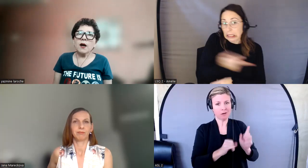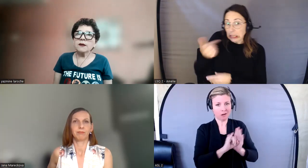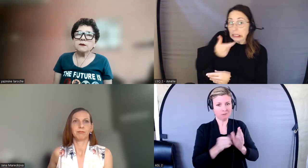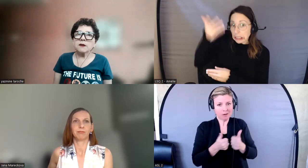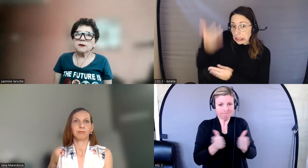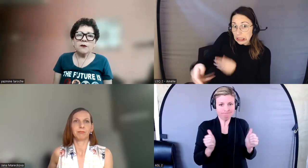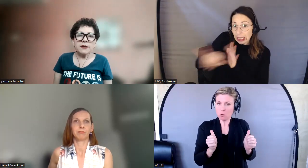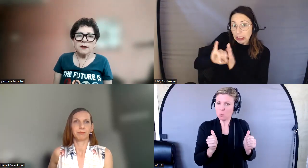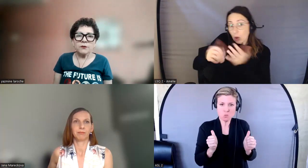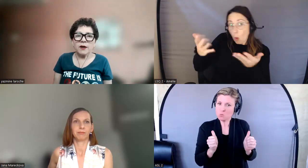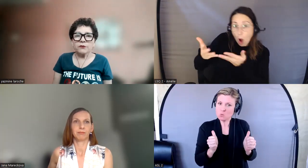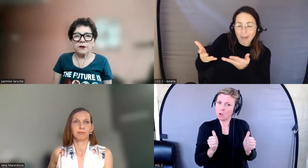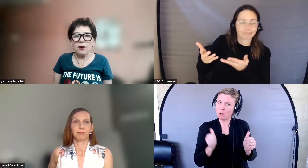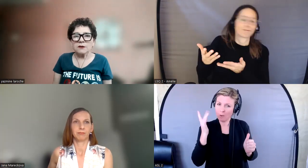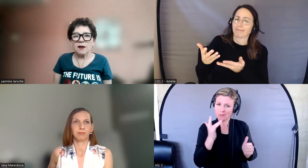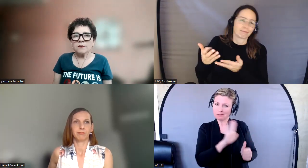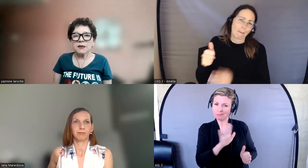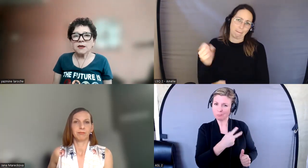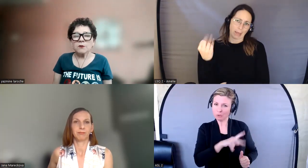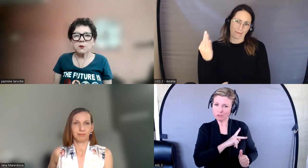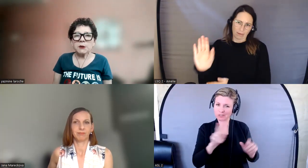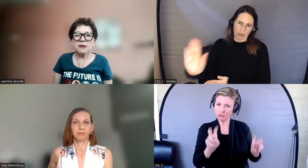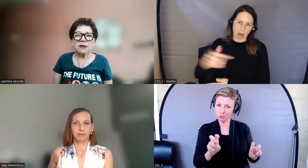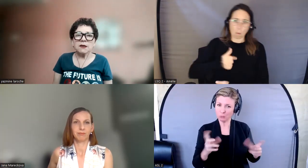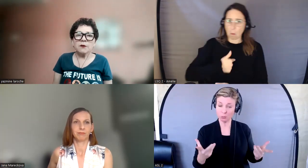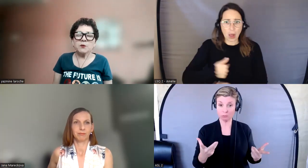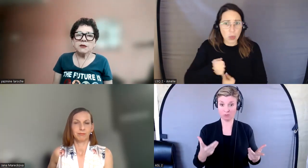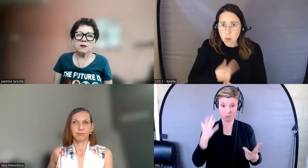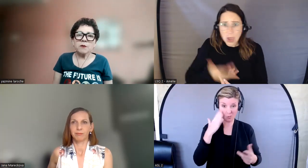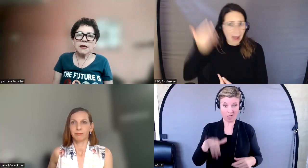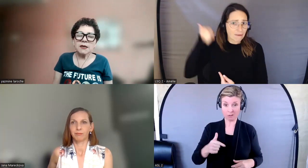I did not self-identify for a long time because I was worried that I would be discriminated